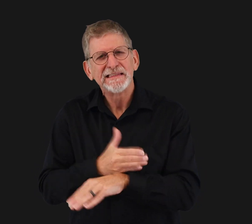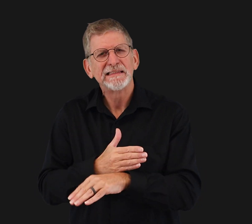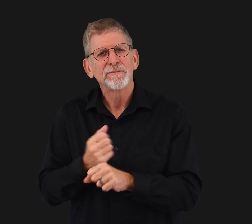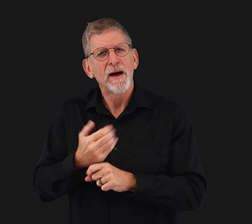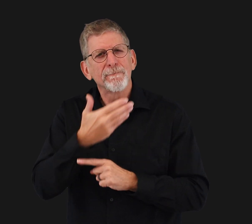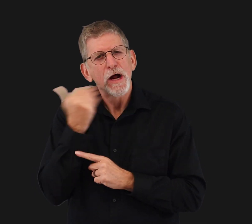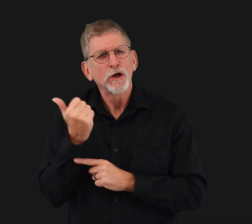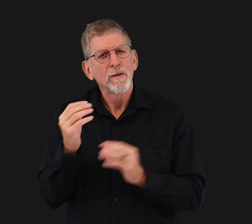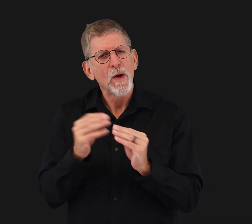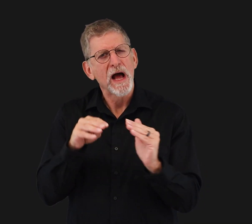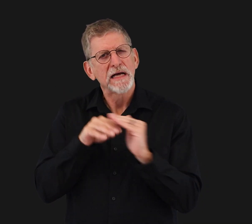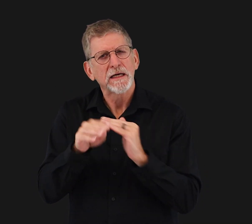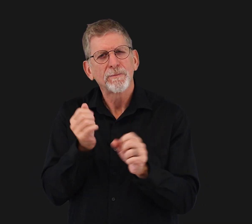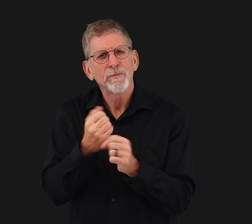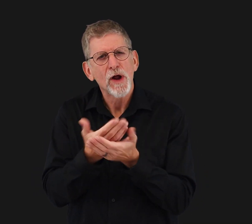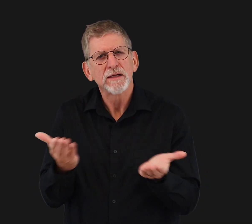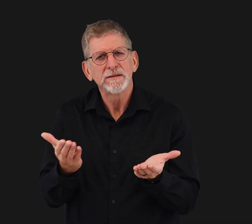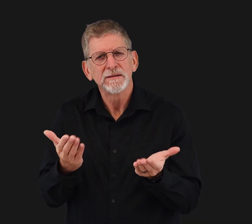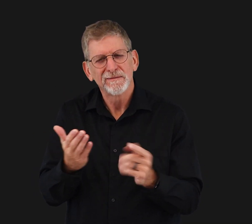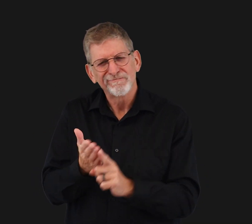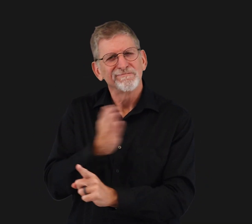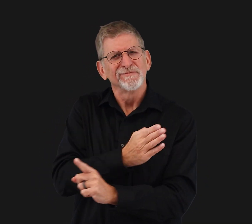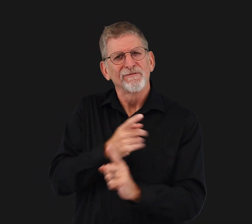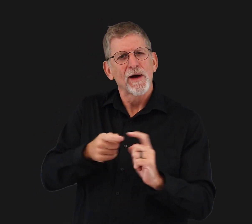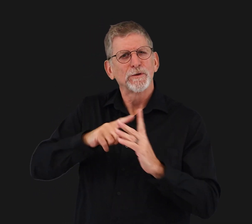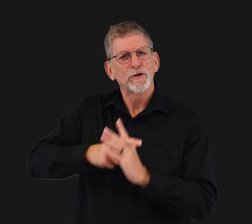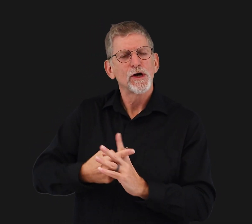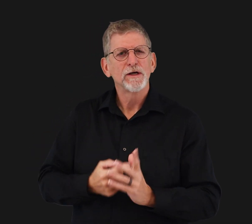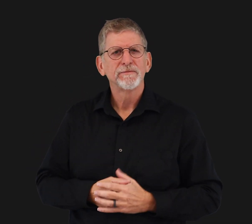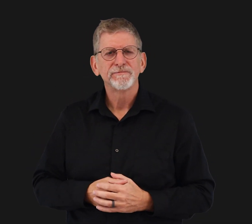and making better and more accessible products from the start.